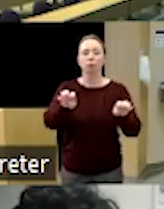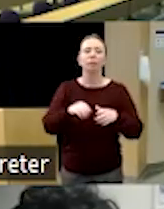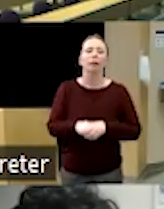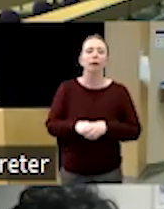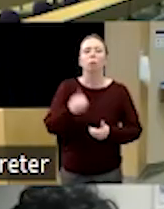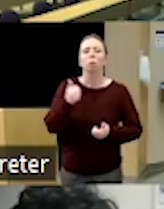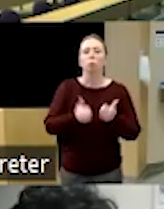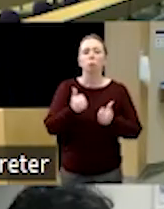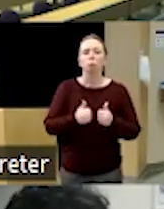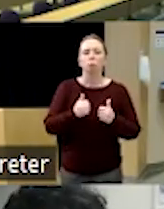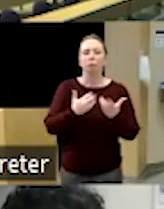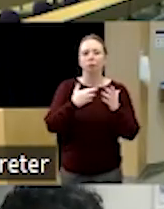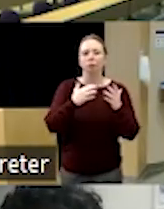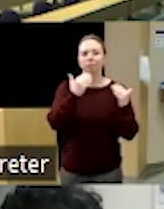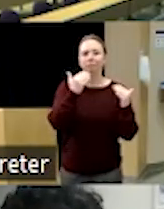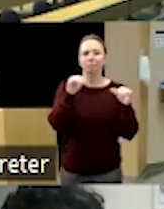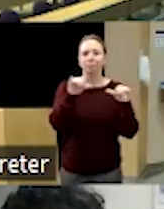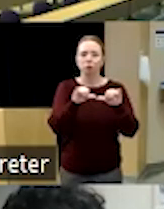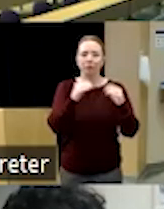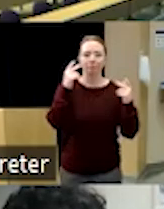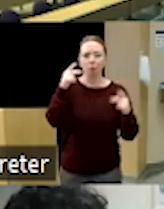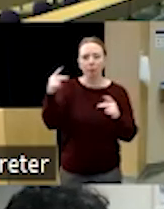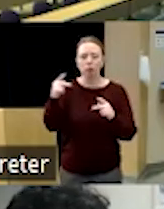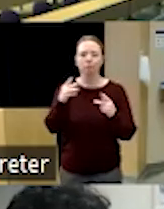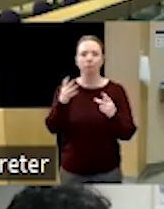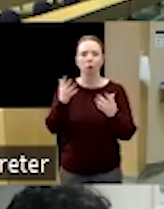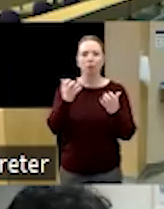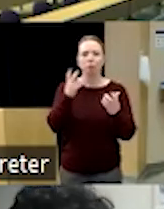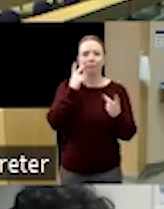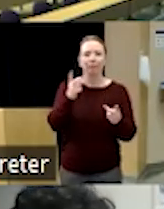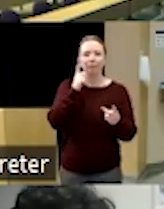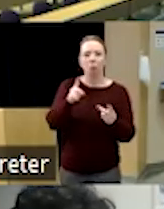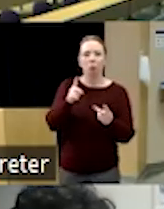of the treatment that we are offering I'm I'm giving you four different ones pain intensity